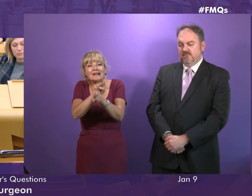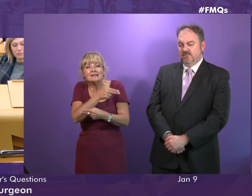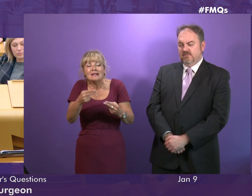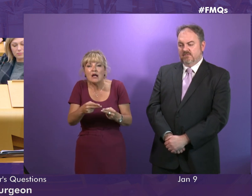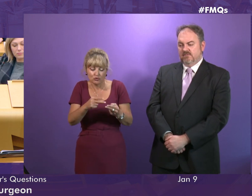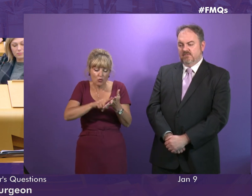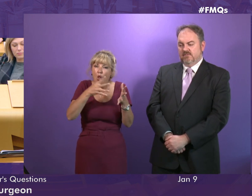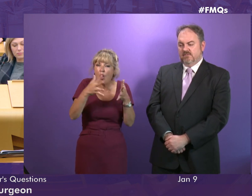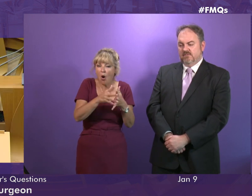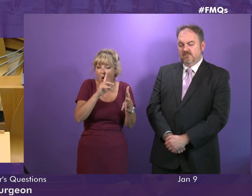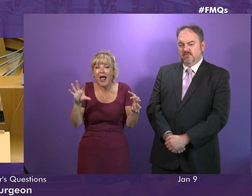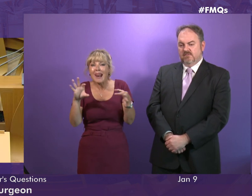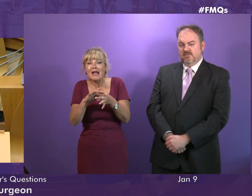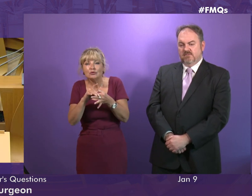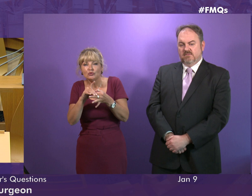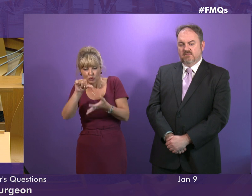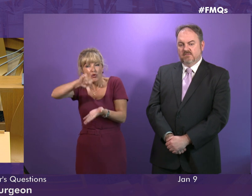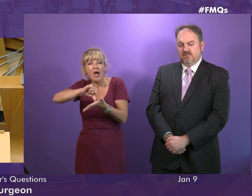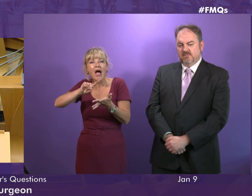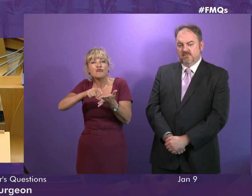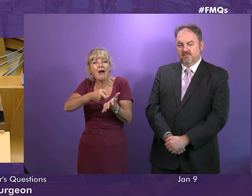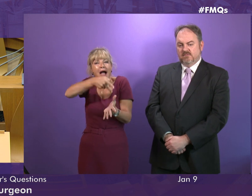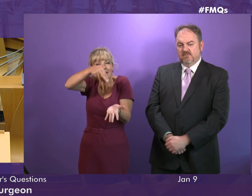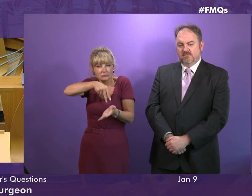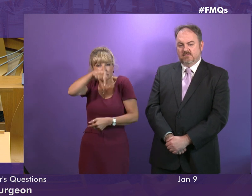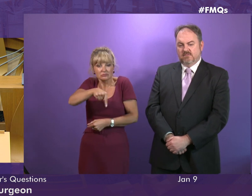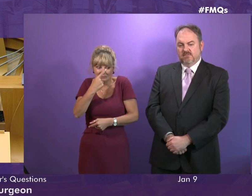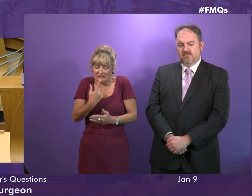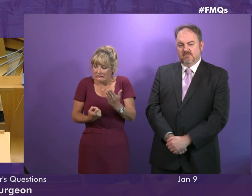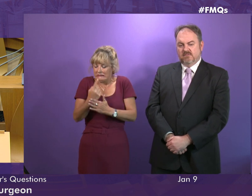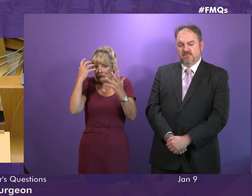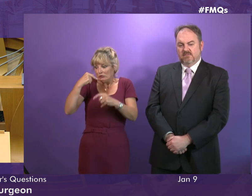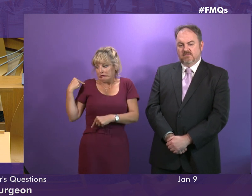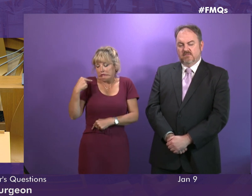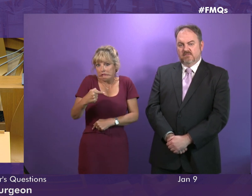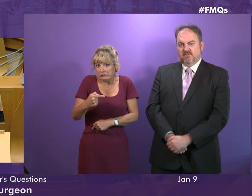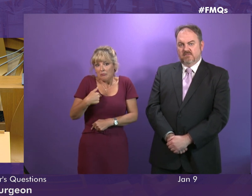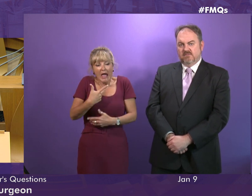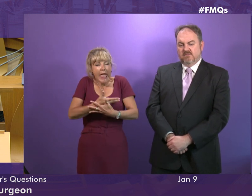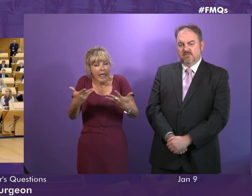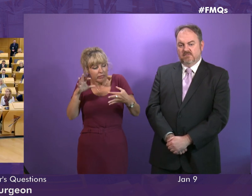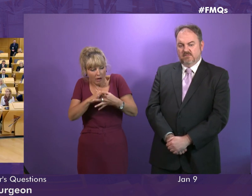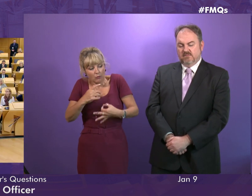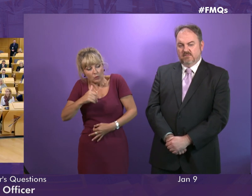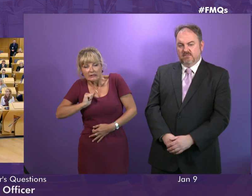of the recent very worrying developments in Iran or in a wider context.